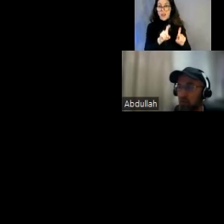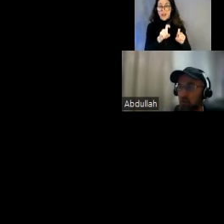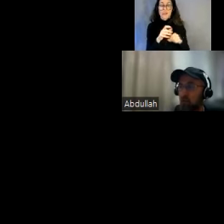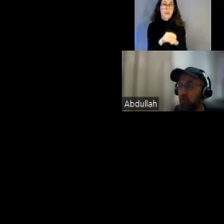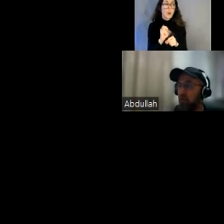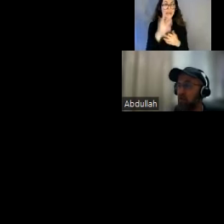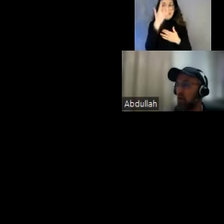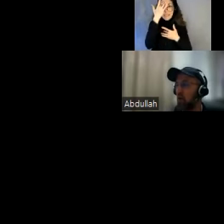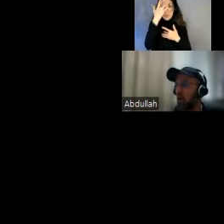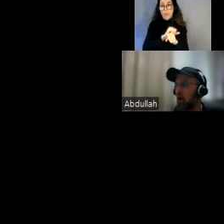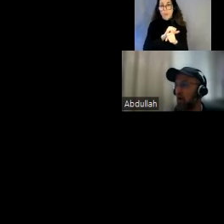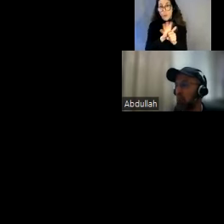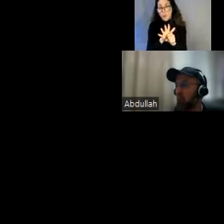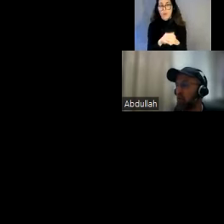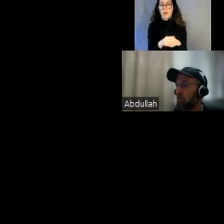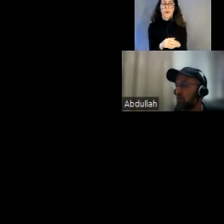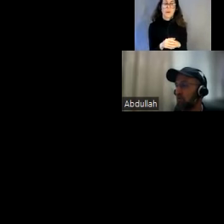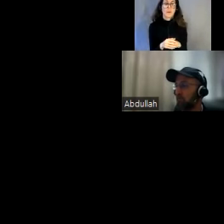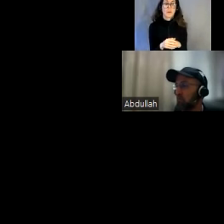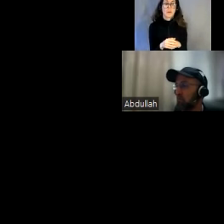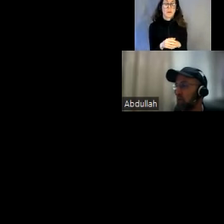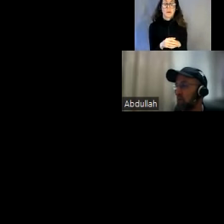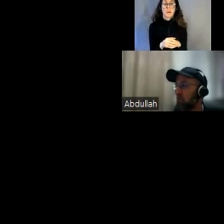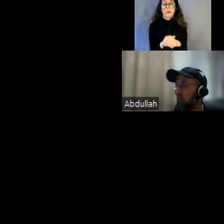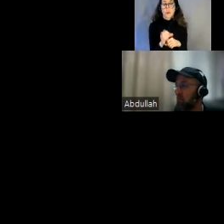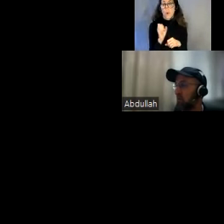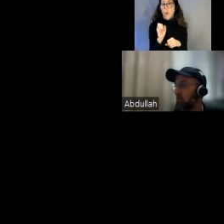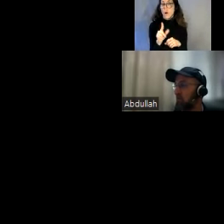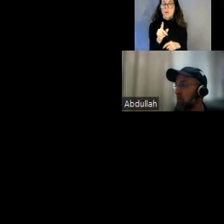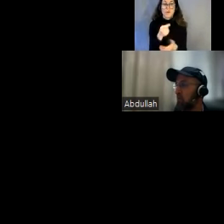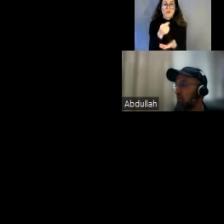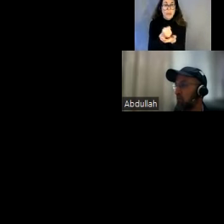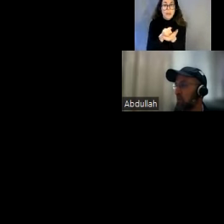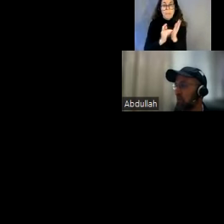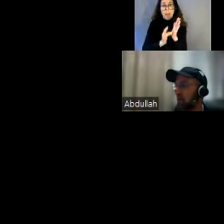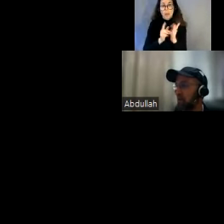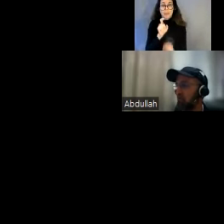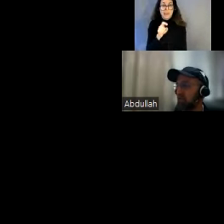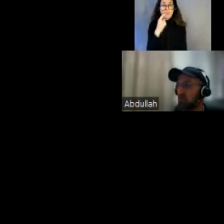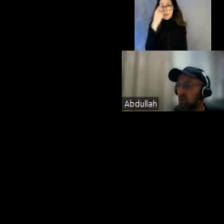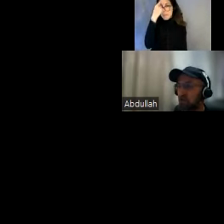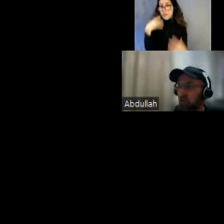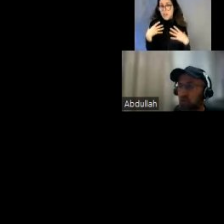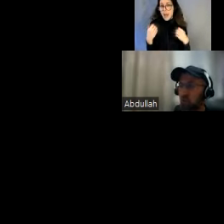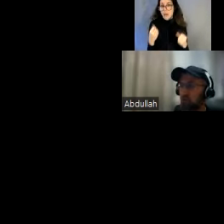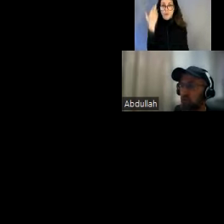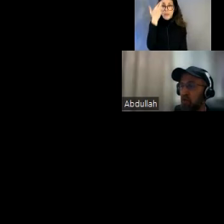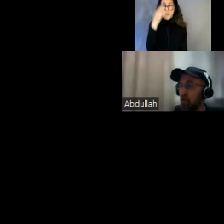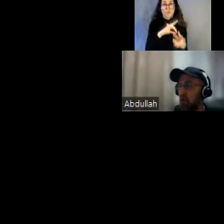is going for COVID tests, staying home waiting the